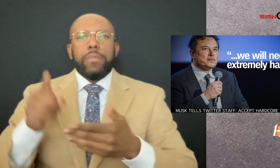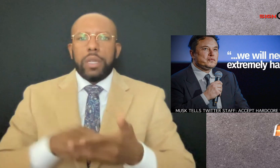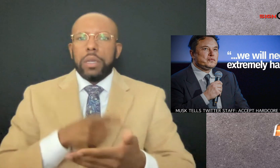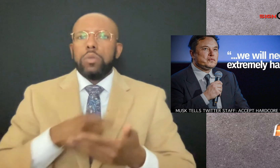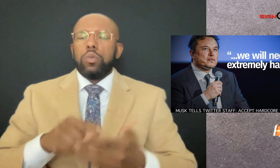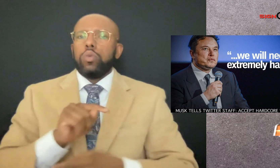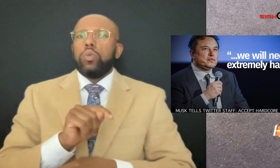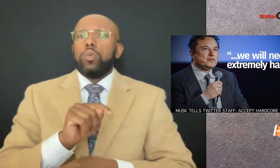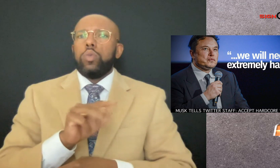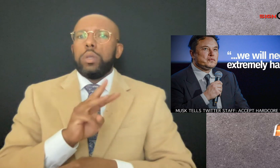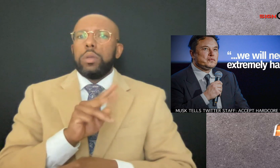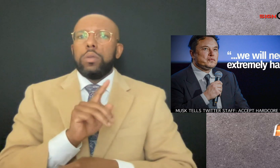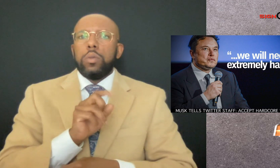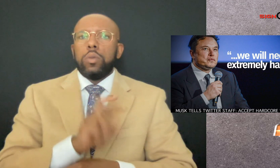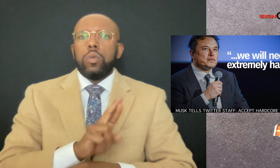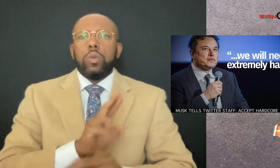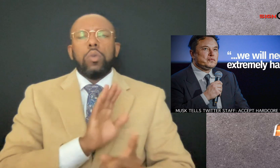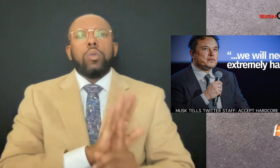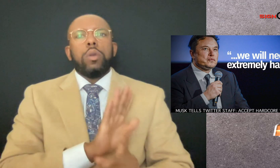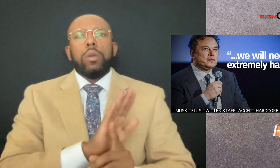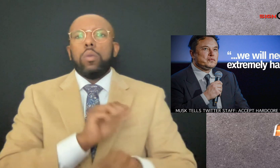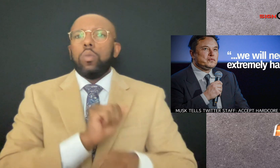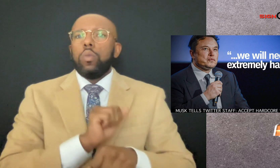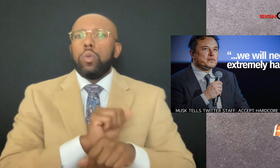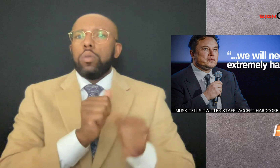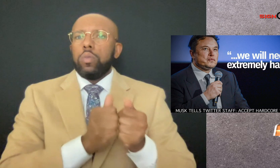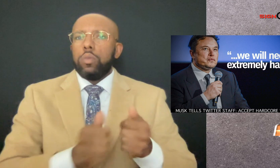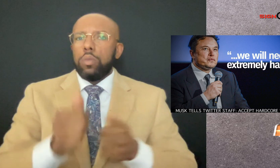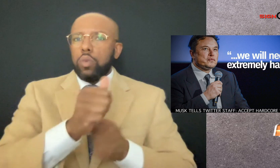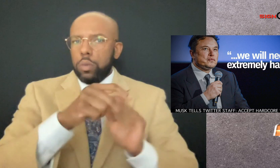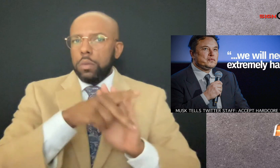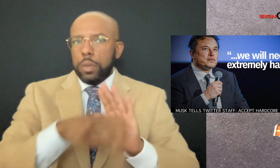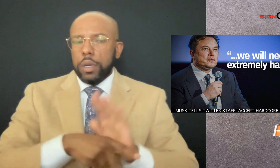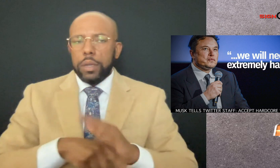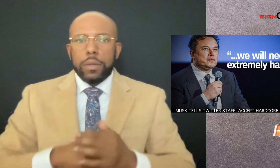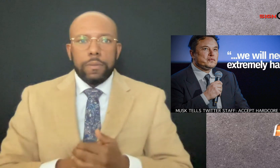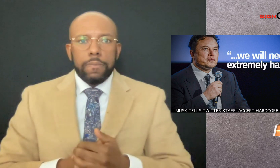And he is now canceled much of Twitter's work from home policy.